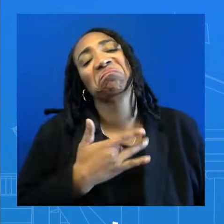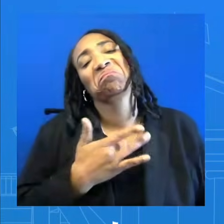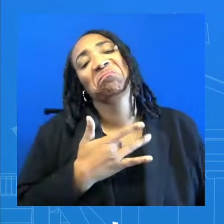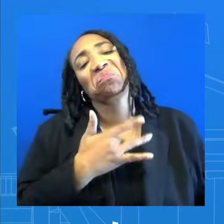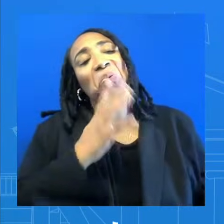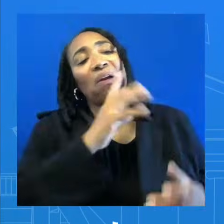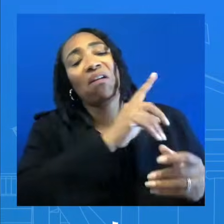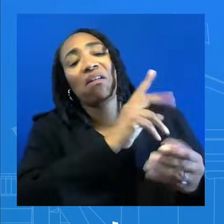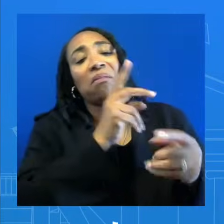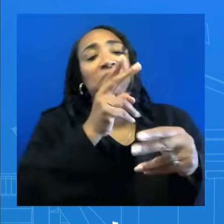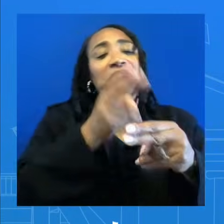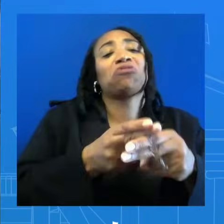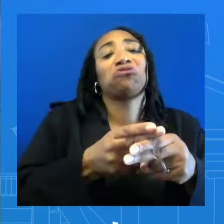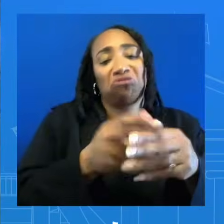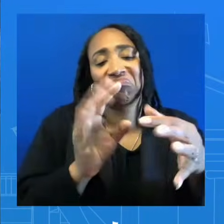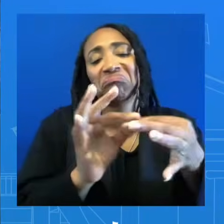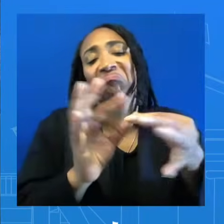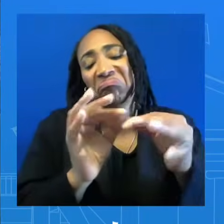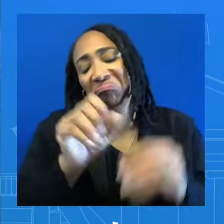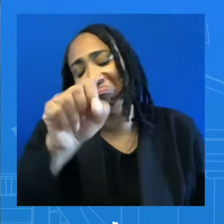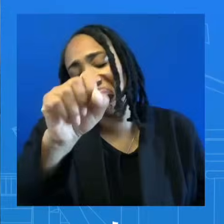You talk about the clemency actions as historic --